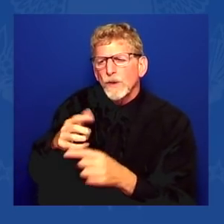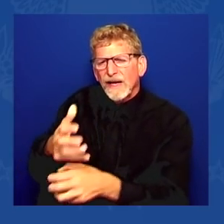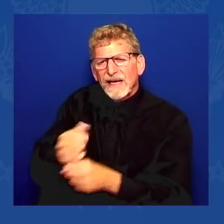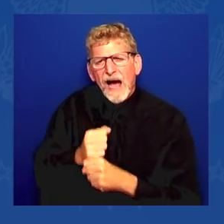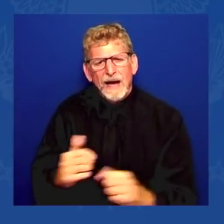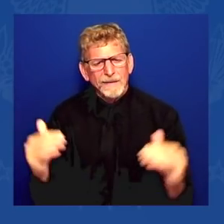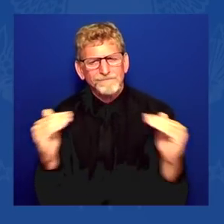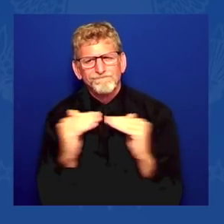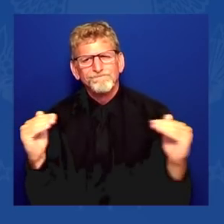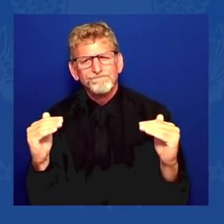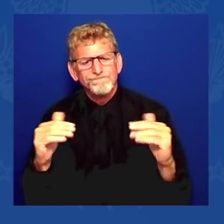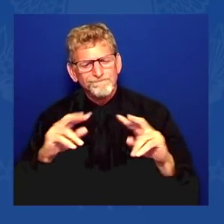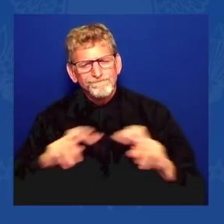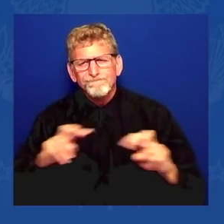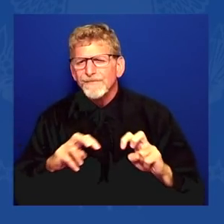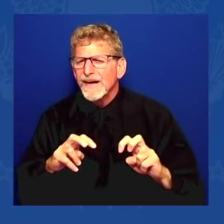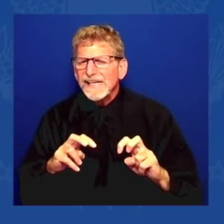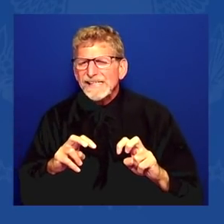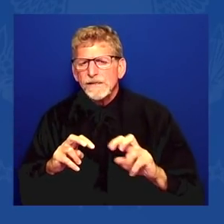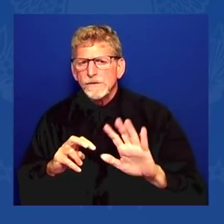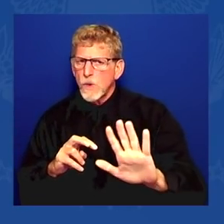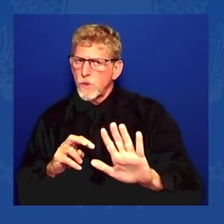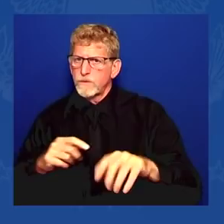of greater accountability, fairness, and justice.